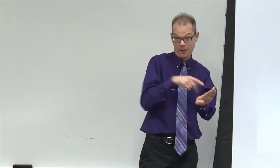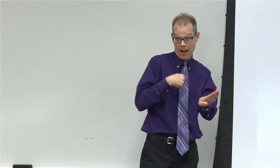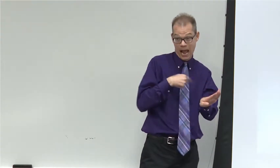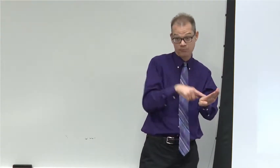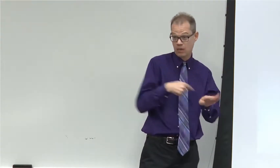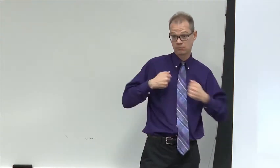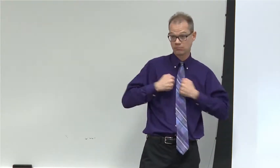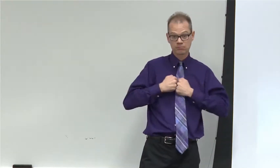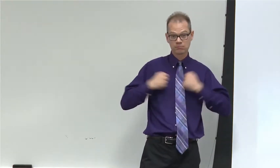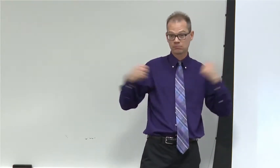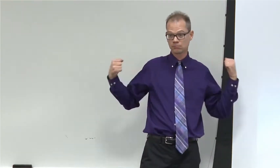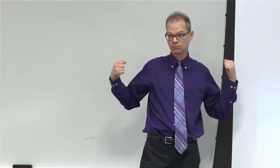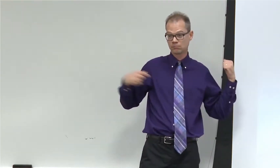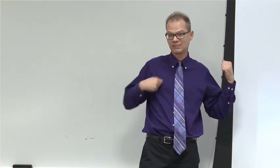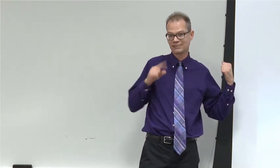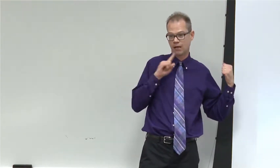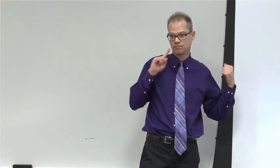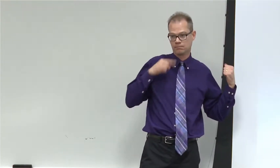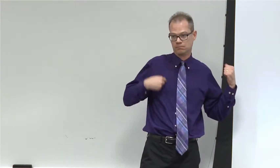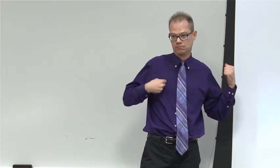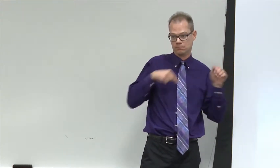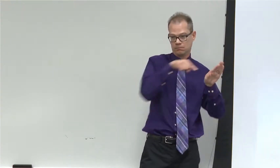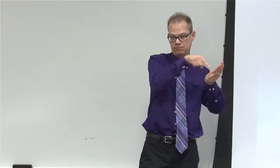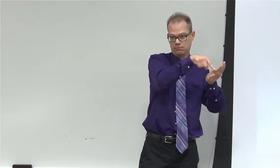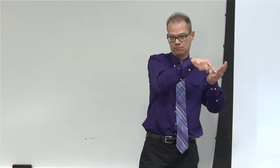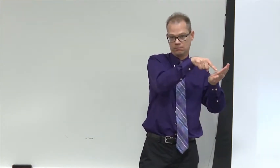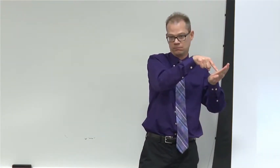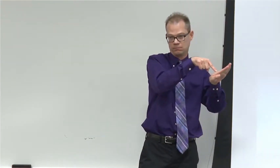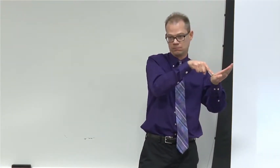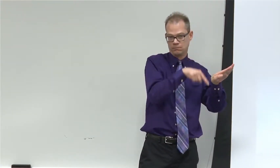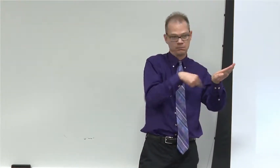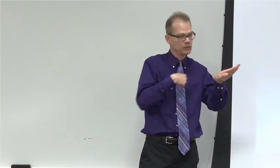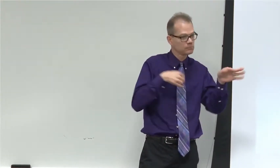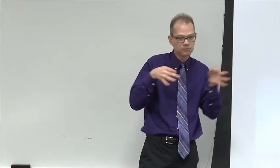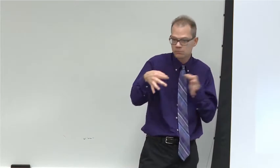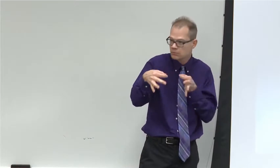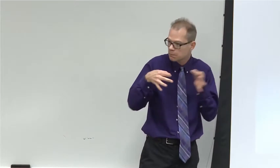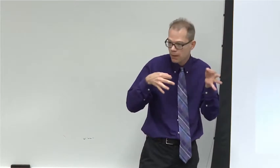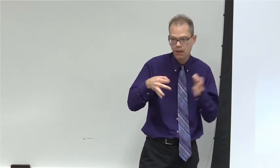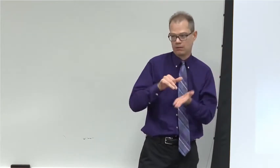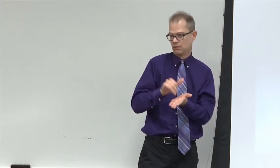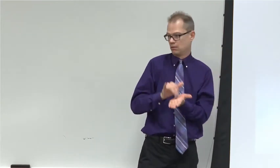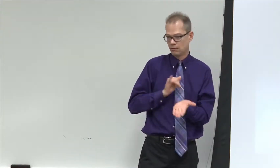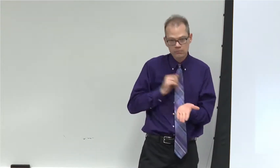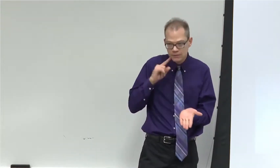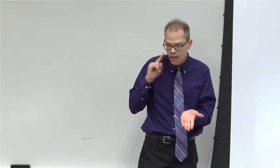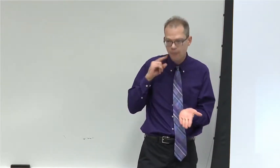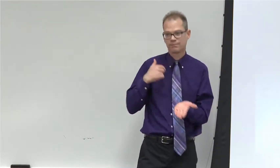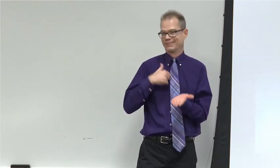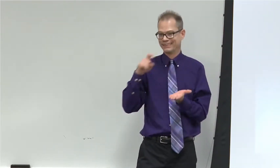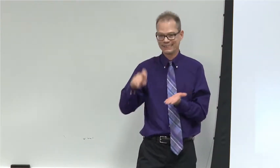but they didn't actually read it. And I told them that I was deaf in there